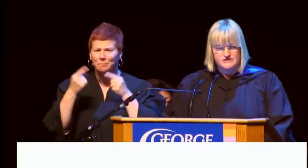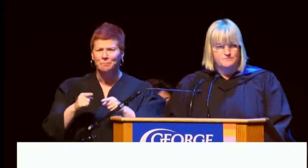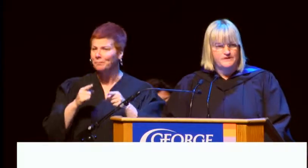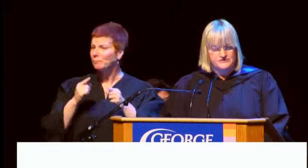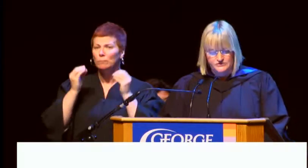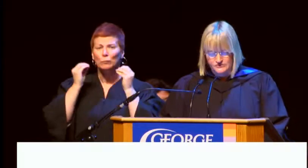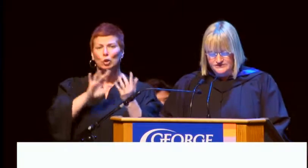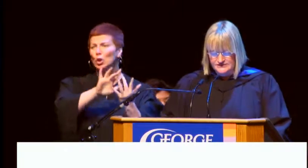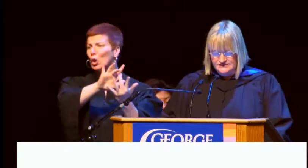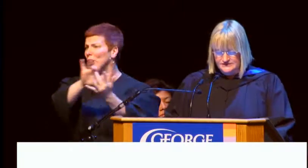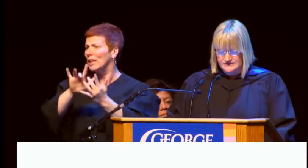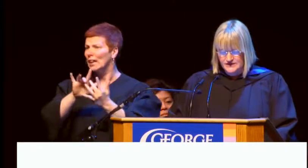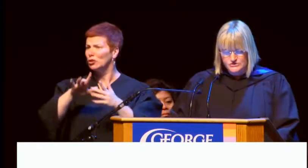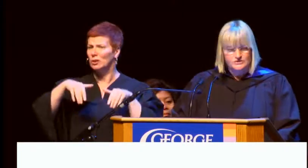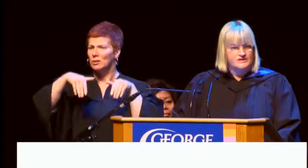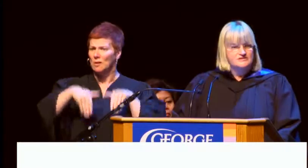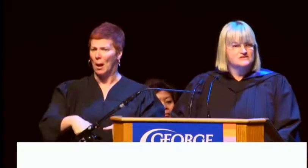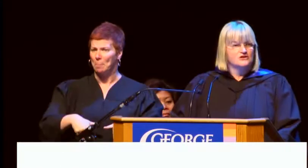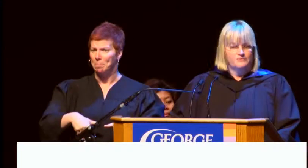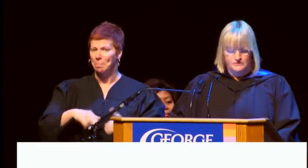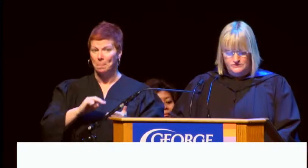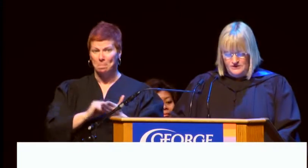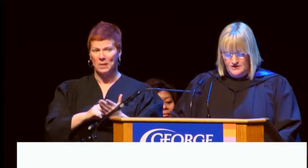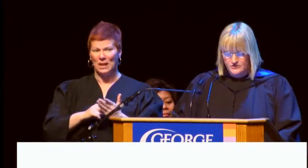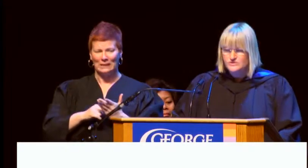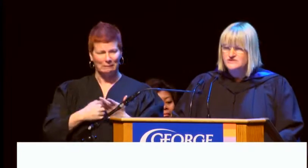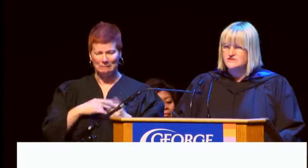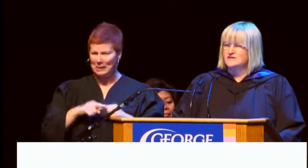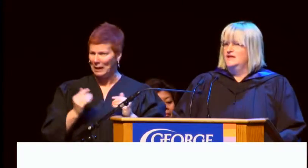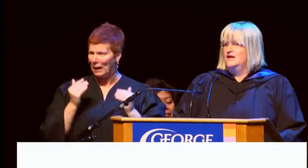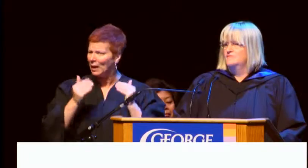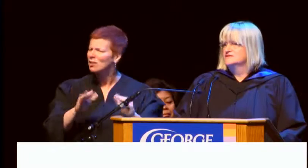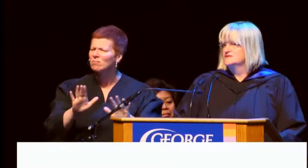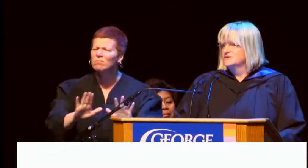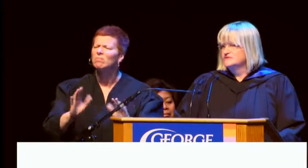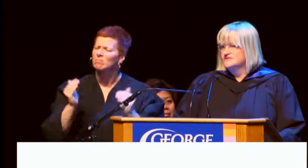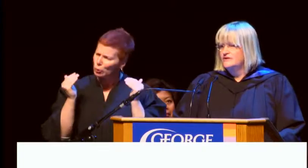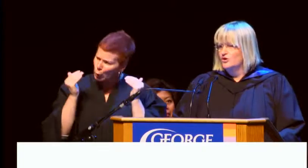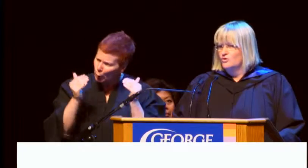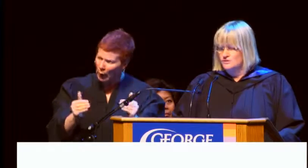TO HELP EXECUTE THIS IDEA, DON'T LET THIS STOP YOU. THE WORST THING THAT COULD HAPPEN IS SOMEBODY WILL SAY NO,